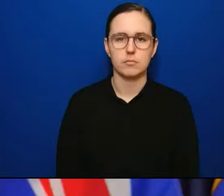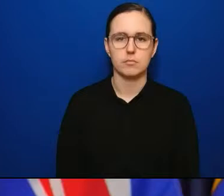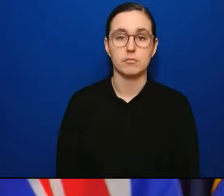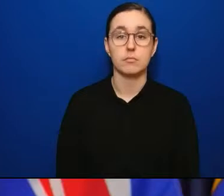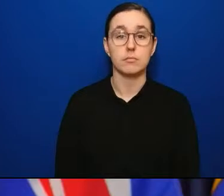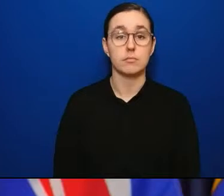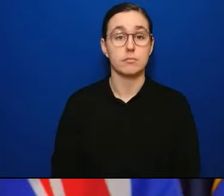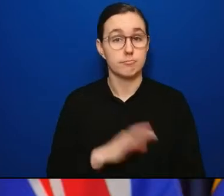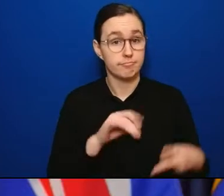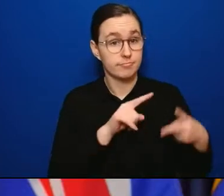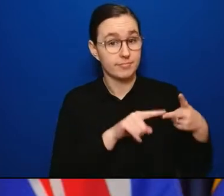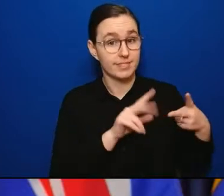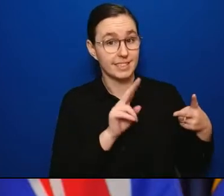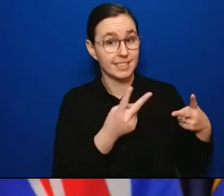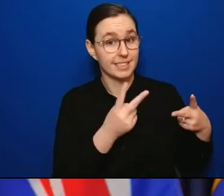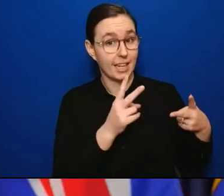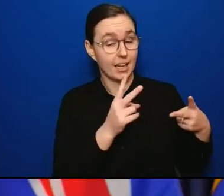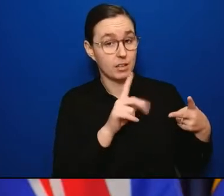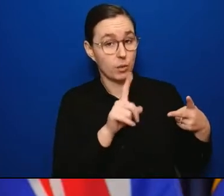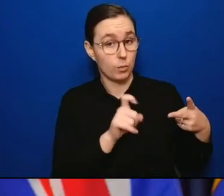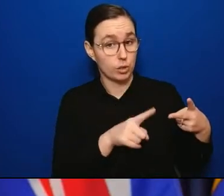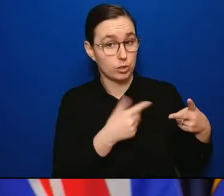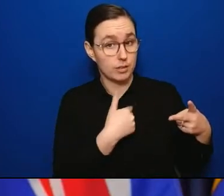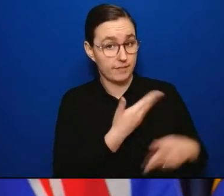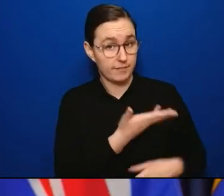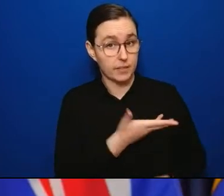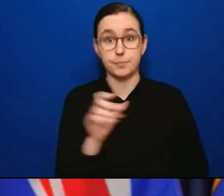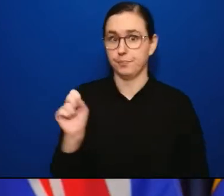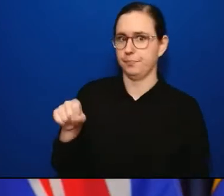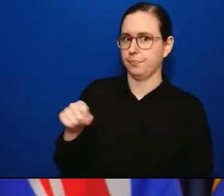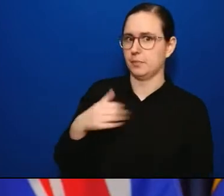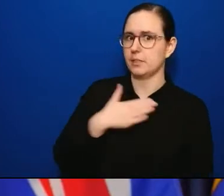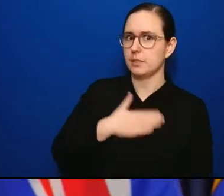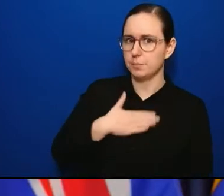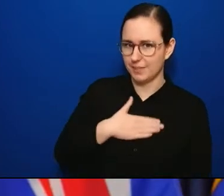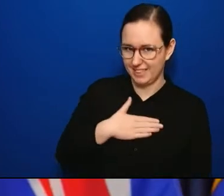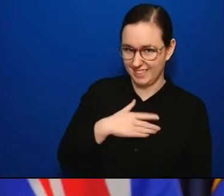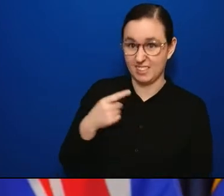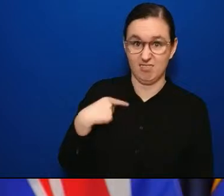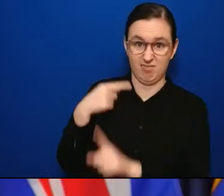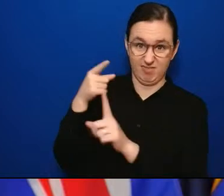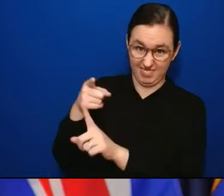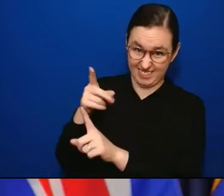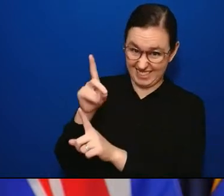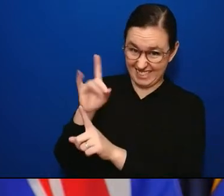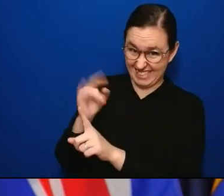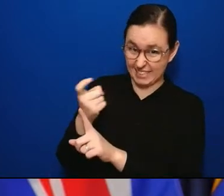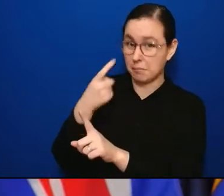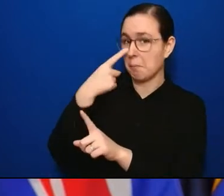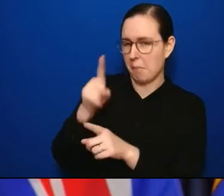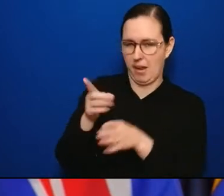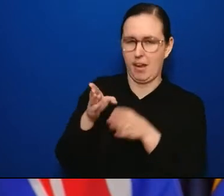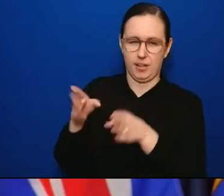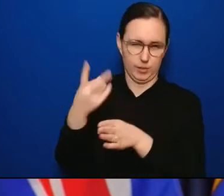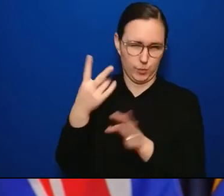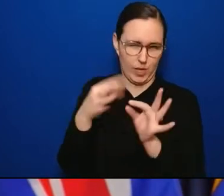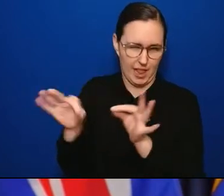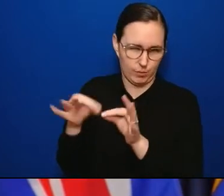you have a follow up? I do,